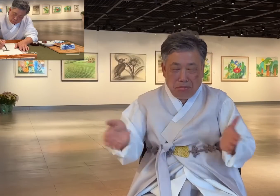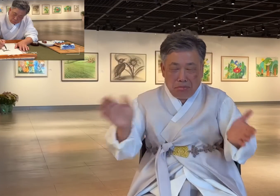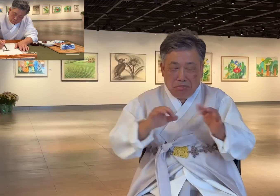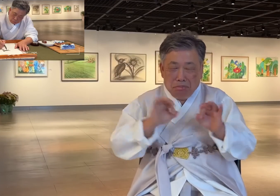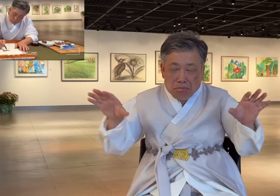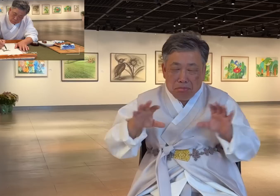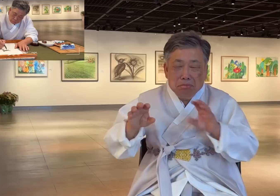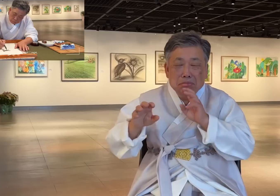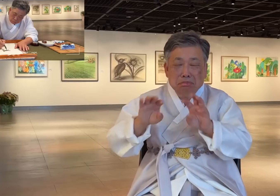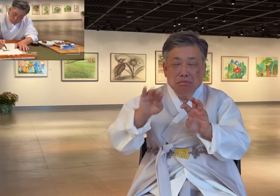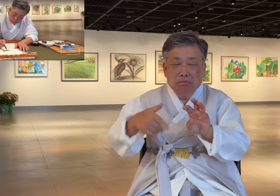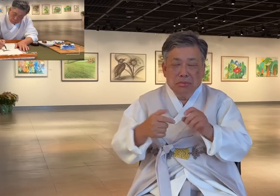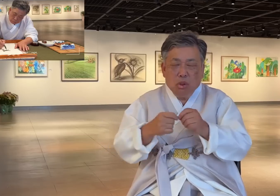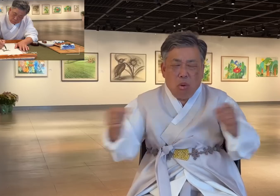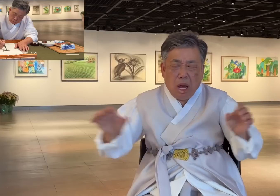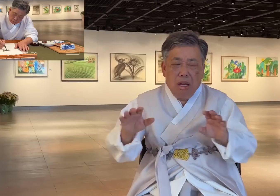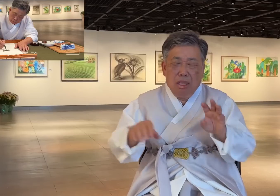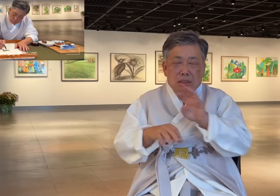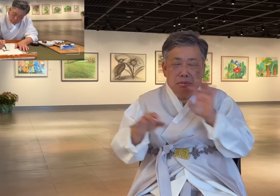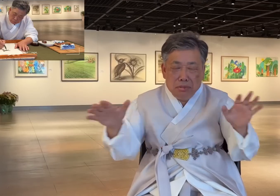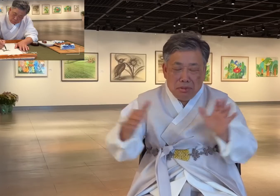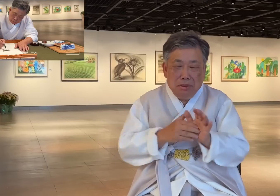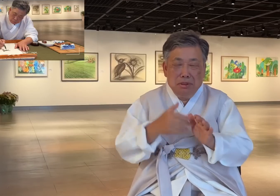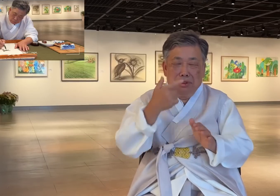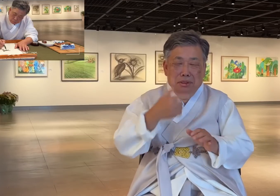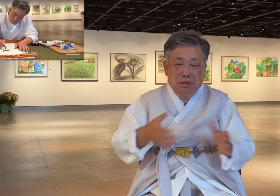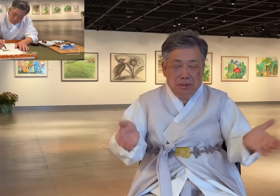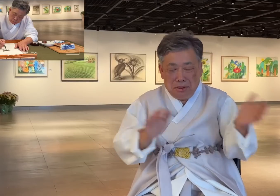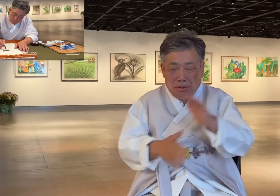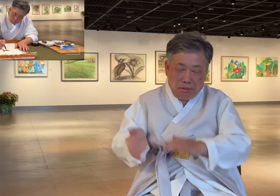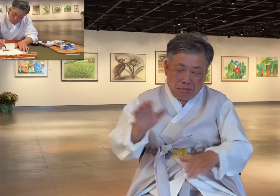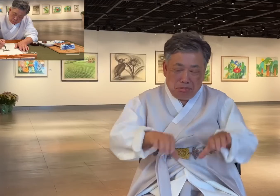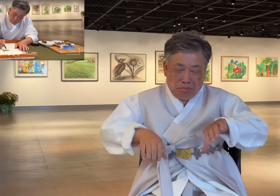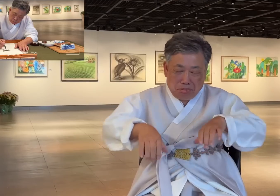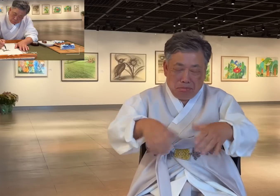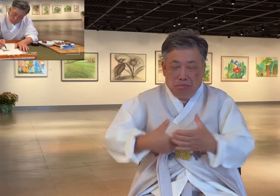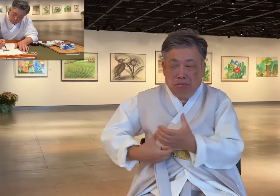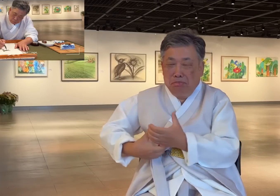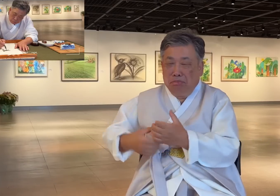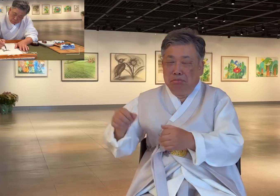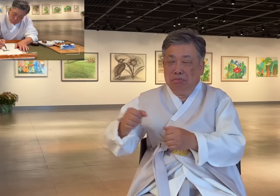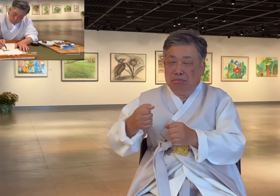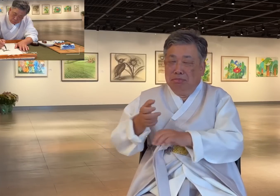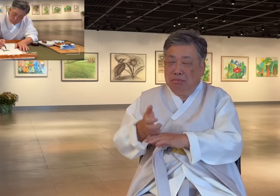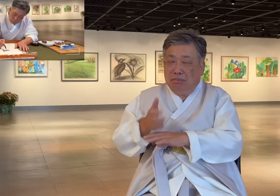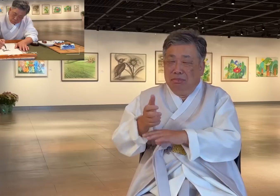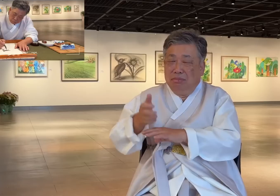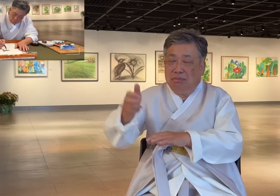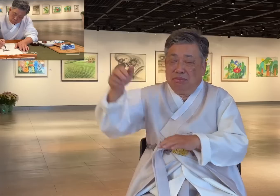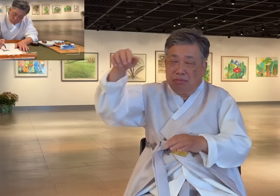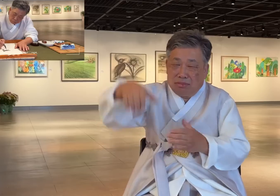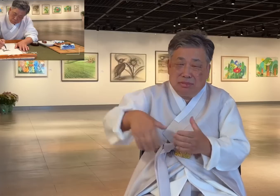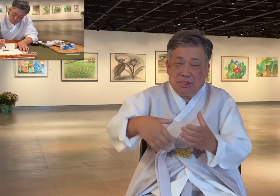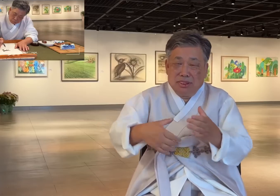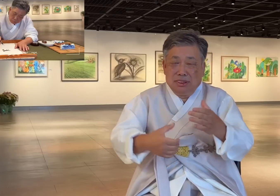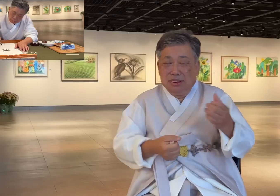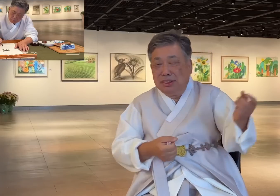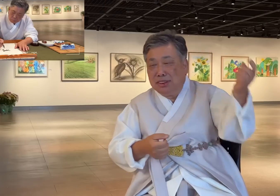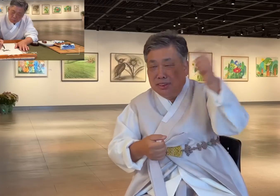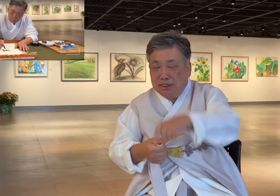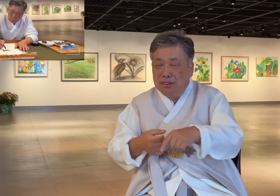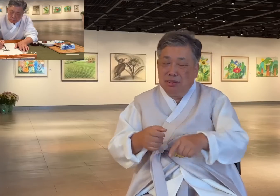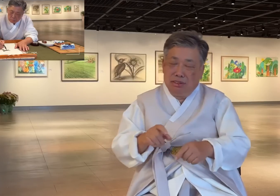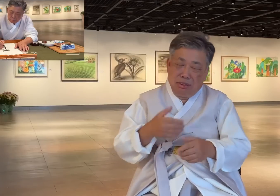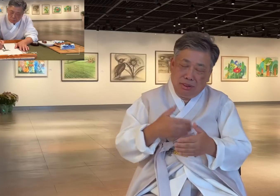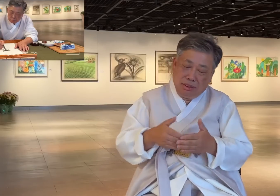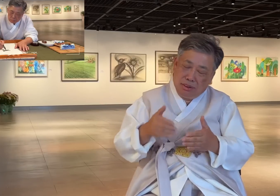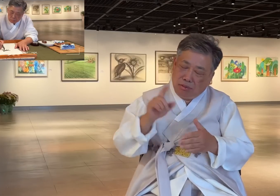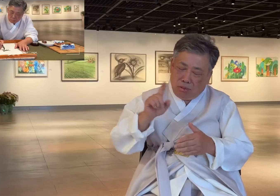So, after packing up my luggage for about 30 minutes, I left and got on the bus.